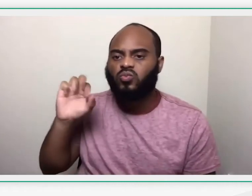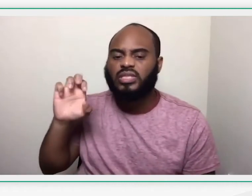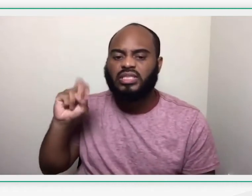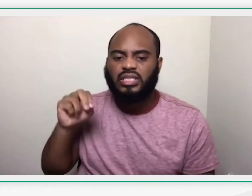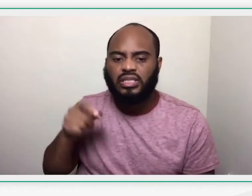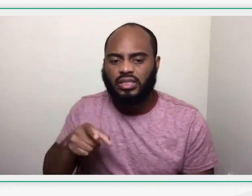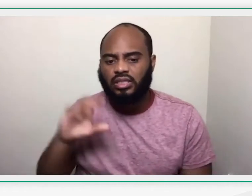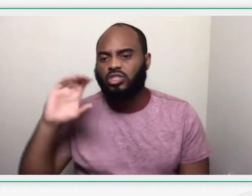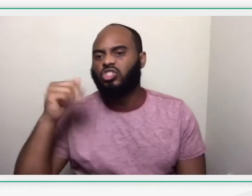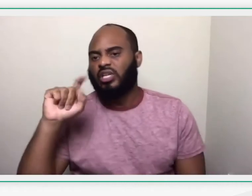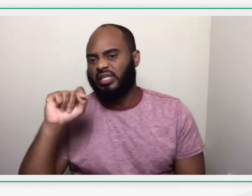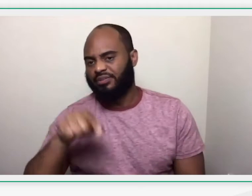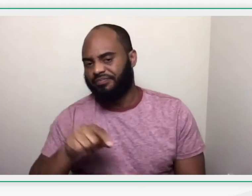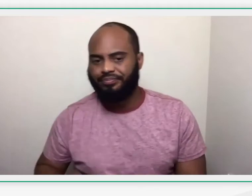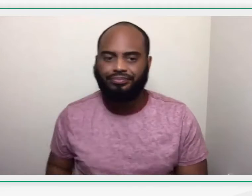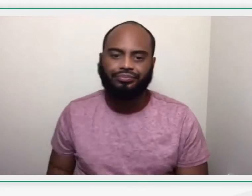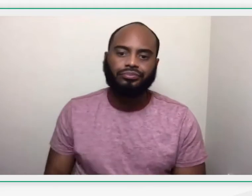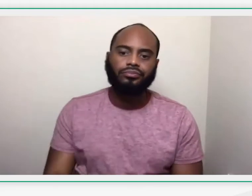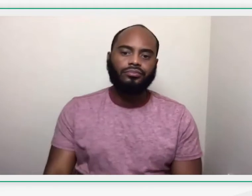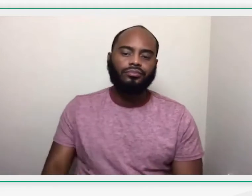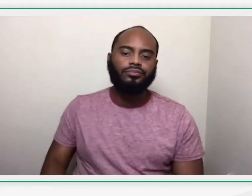right next to your screen share icon, which is in green.